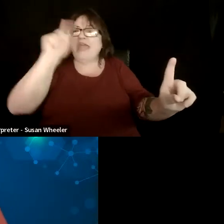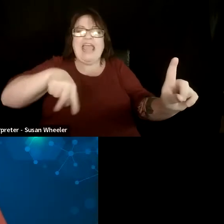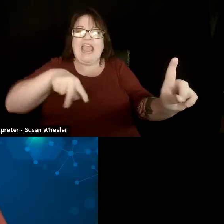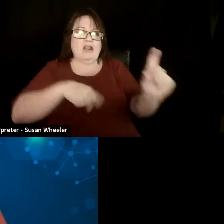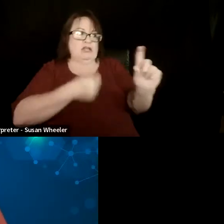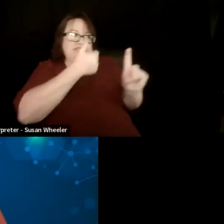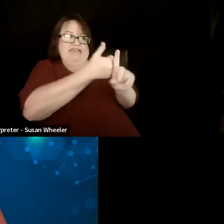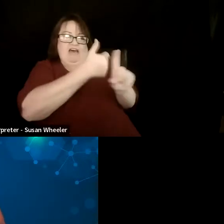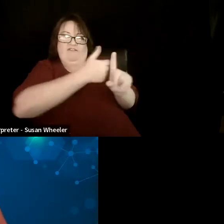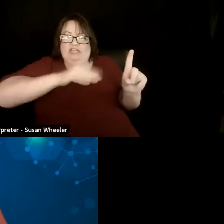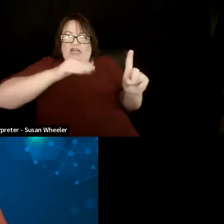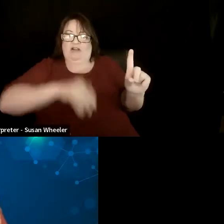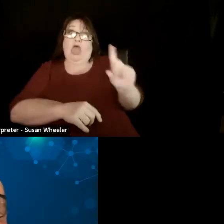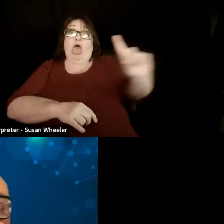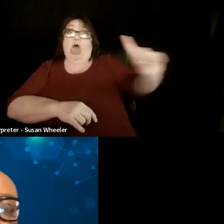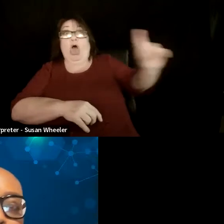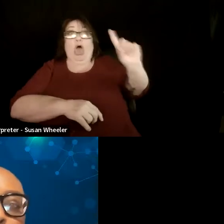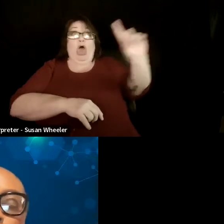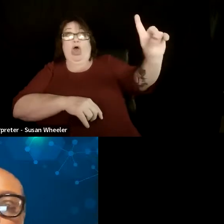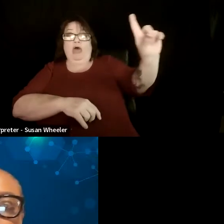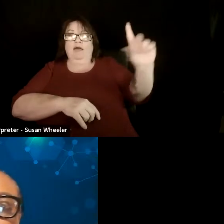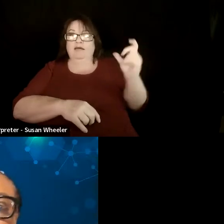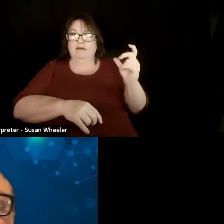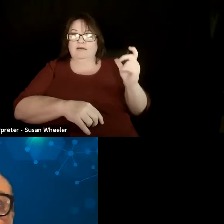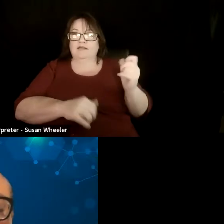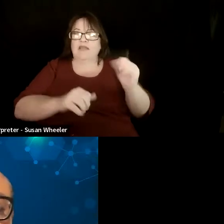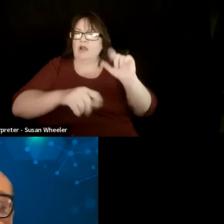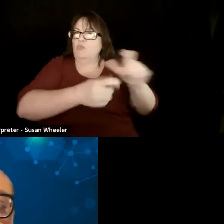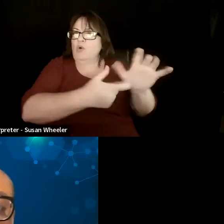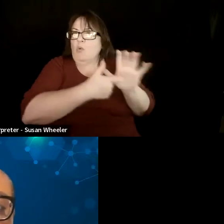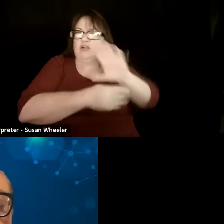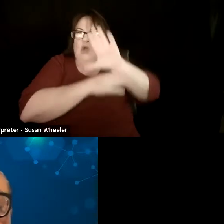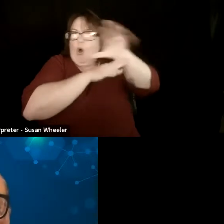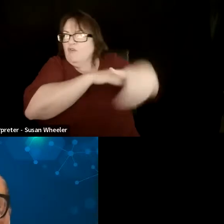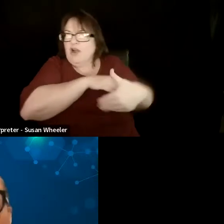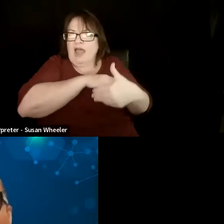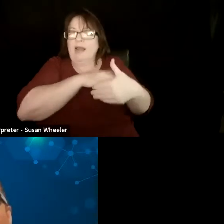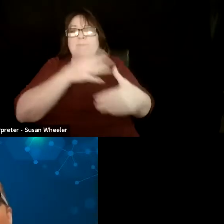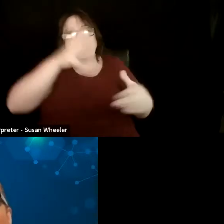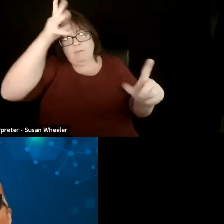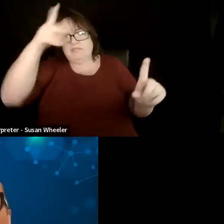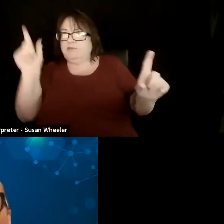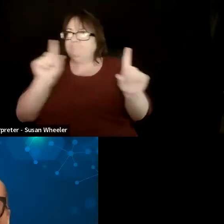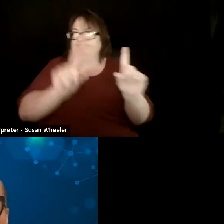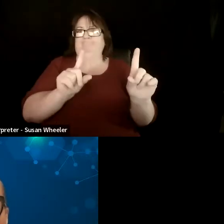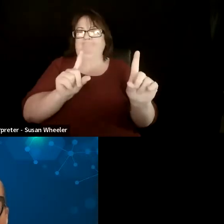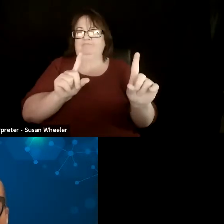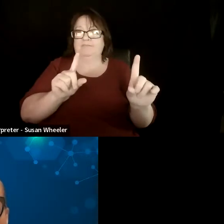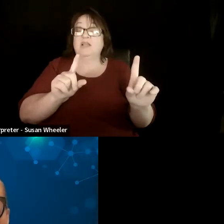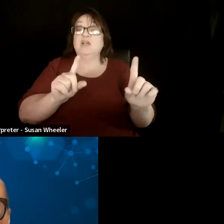particularly for employment that requires an overnight location. So that is the expectation